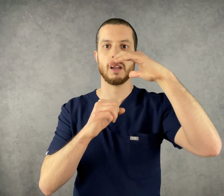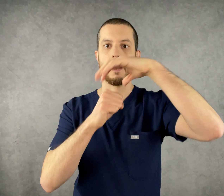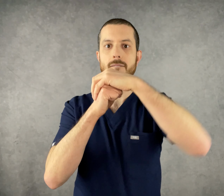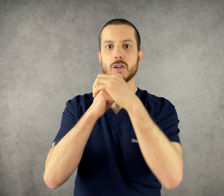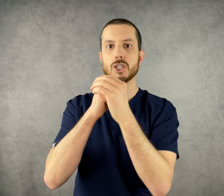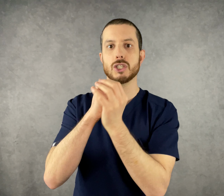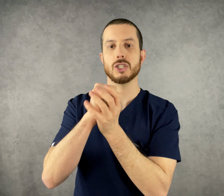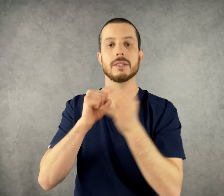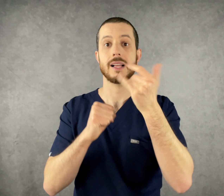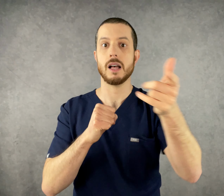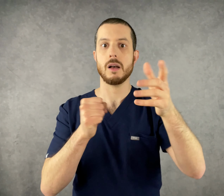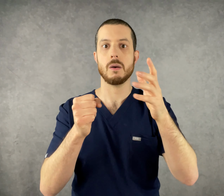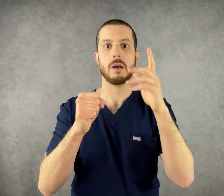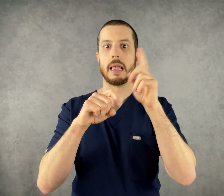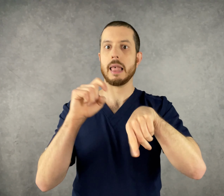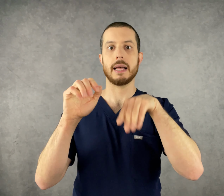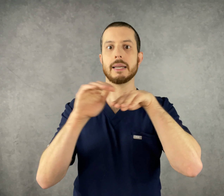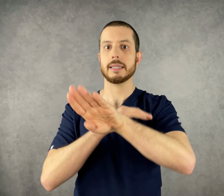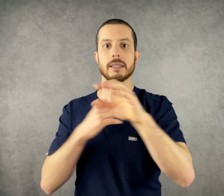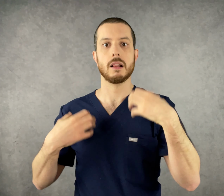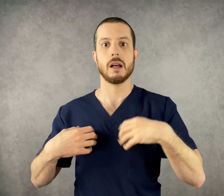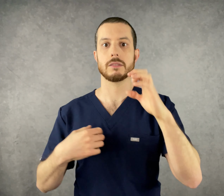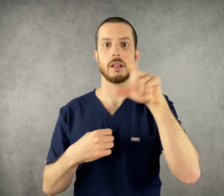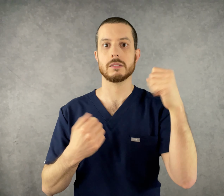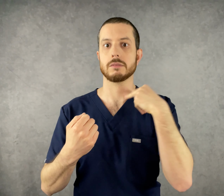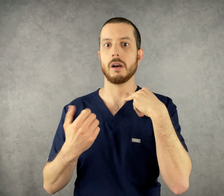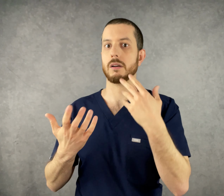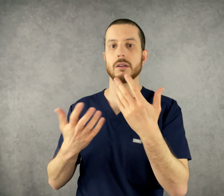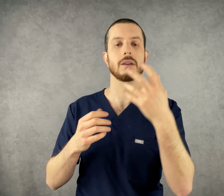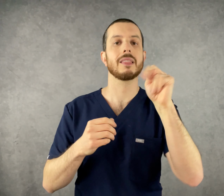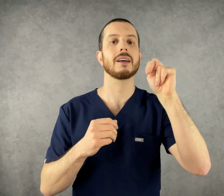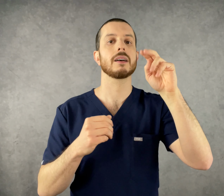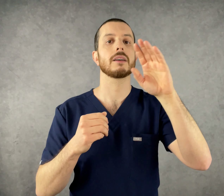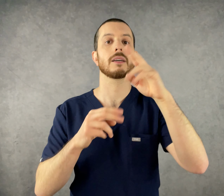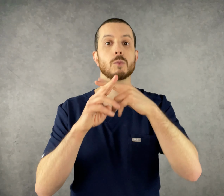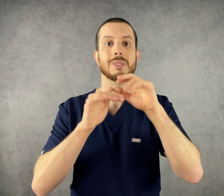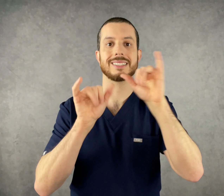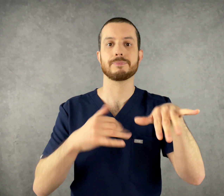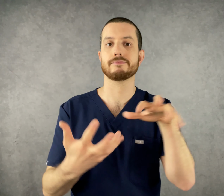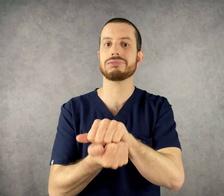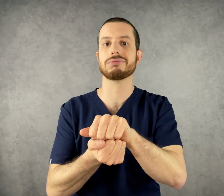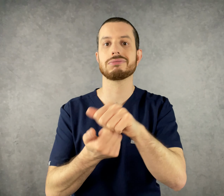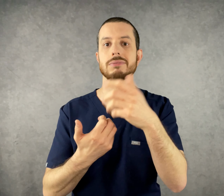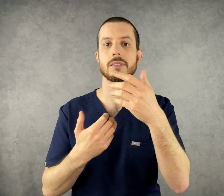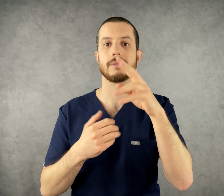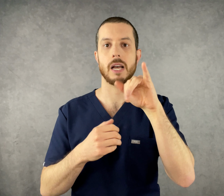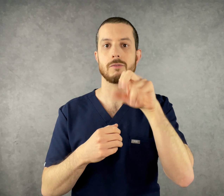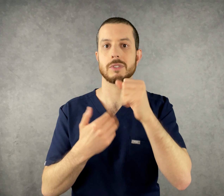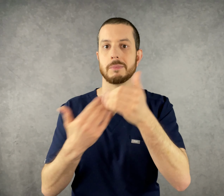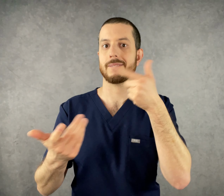The antibodies swarm the spike proteins and coat it. Now the virus is neutralized and cannot enter lung cells. The immune system then easily destroys the virus